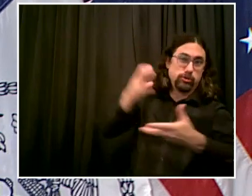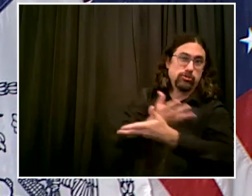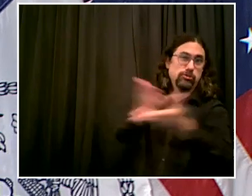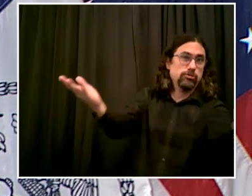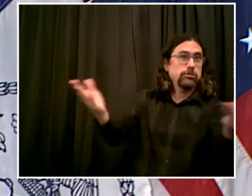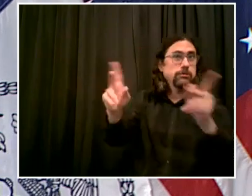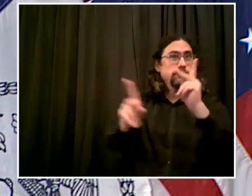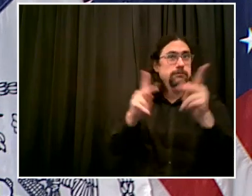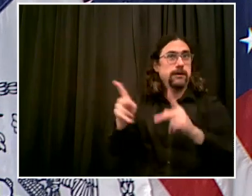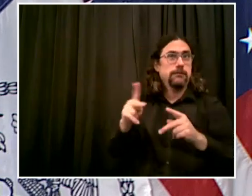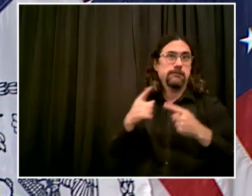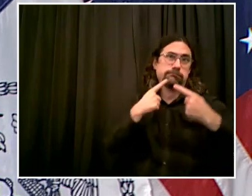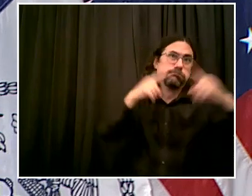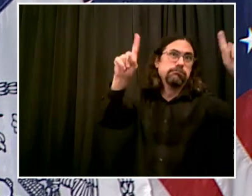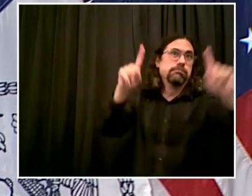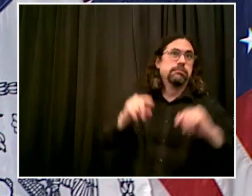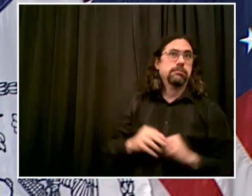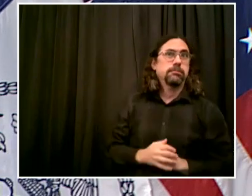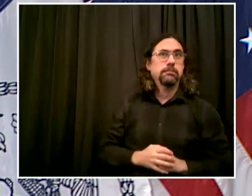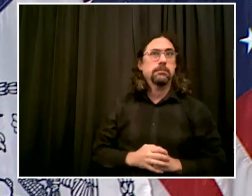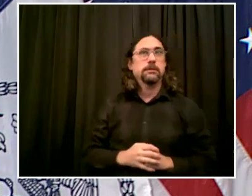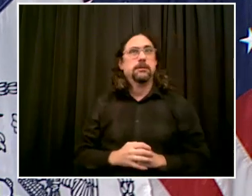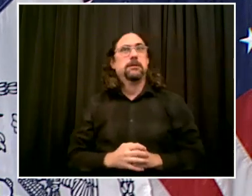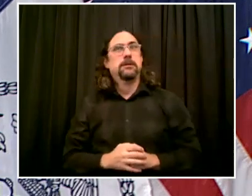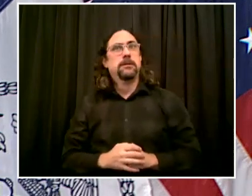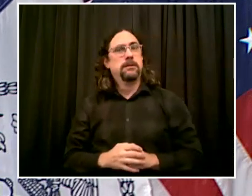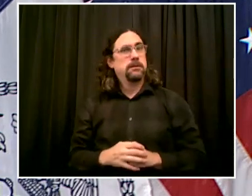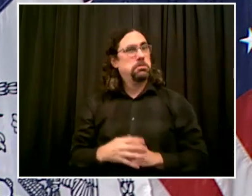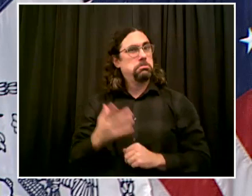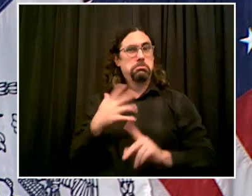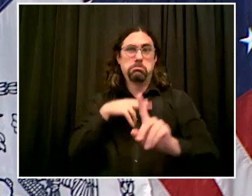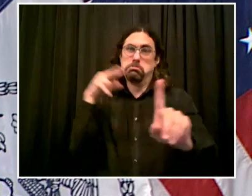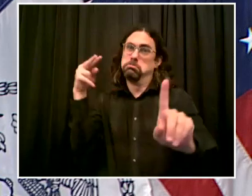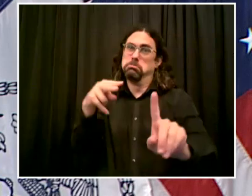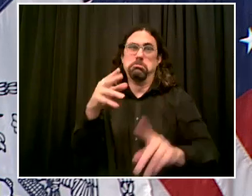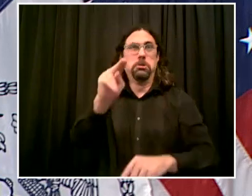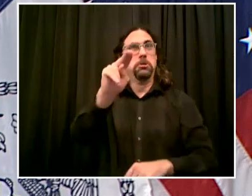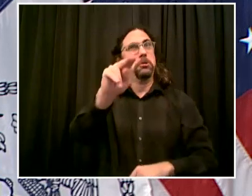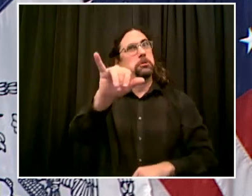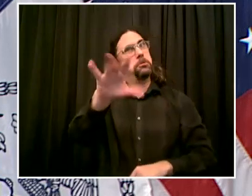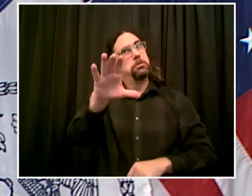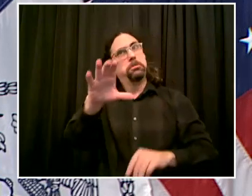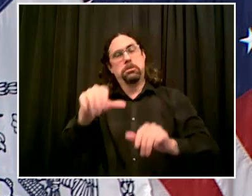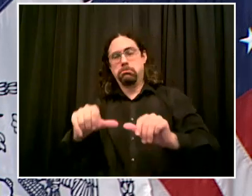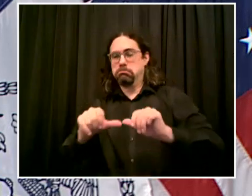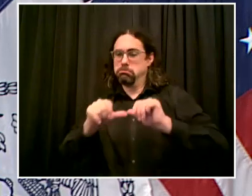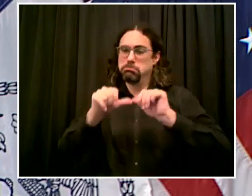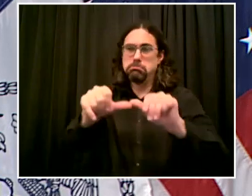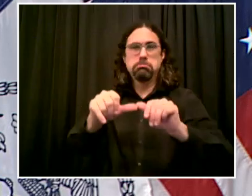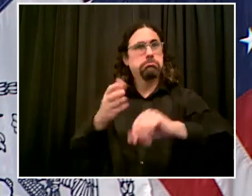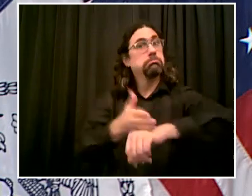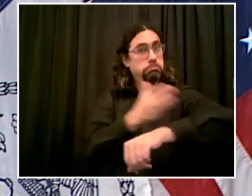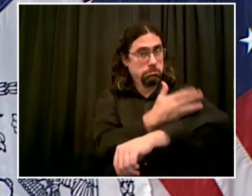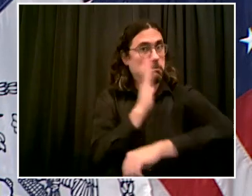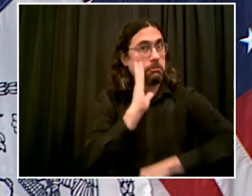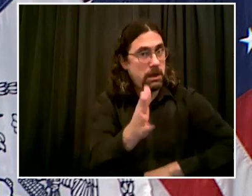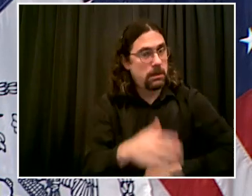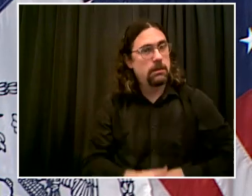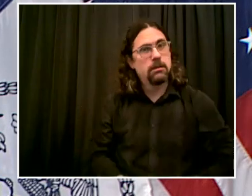A BETTER AND BETTER FAIRER PLACE AND I ACTUALLY THINK THAT'S